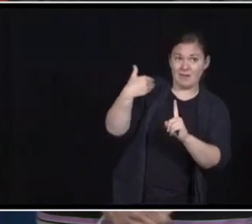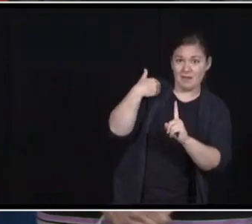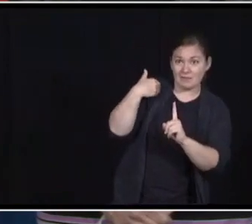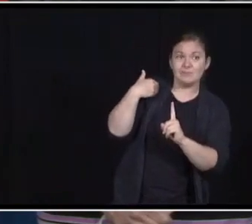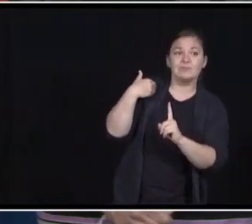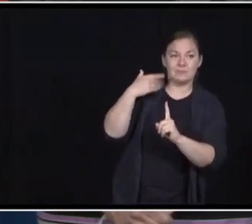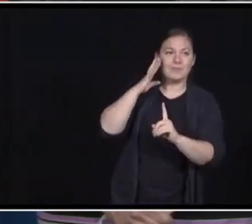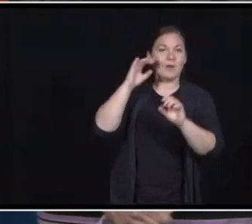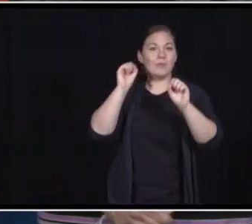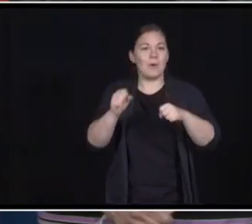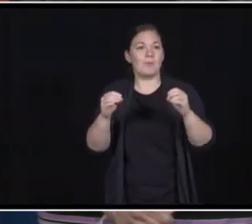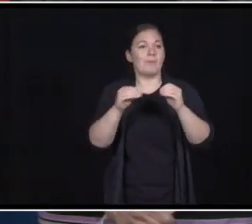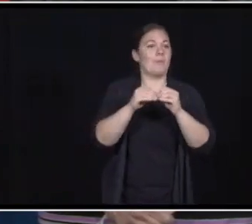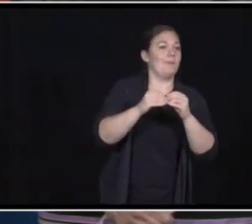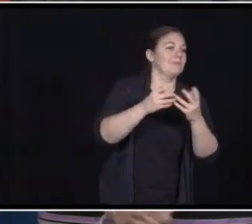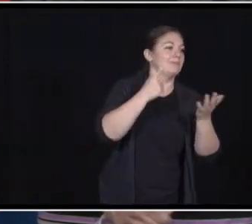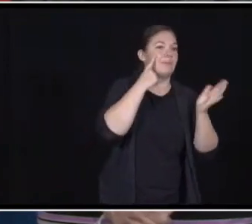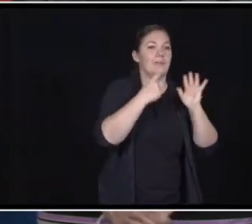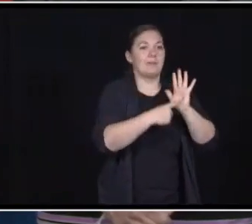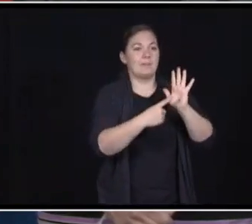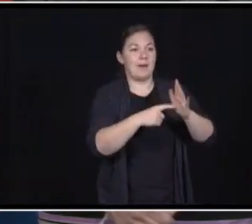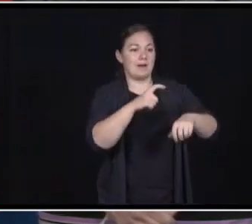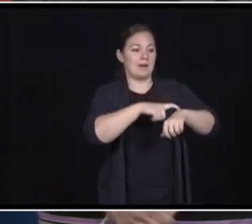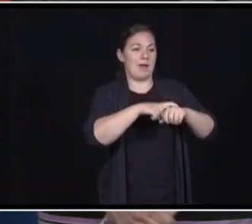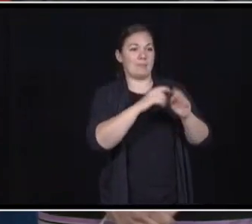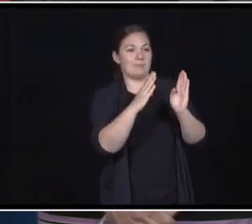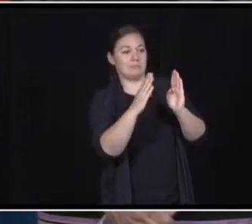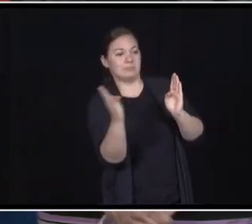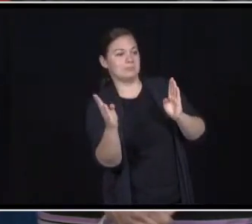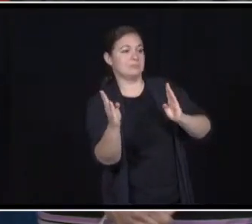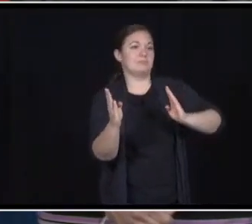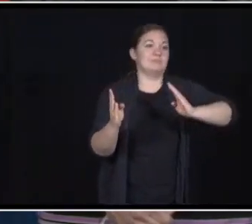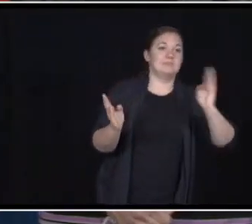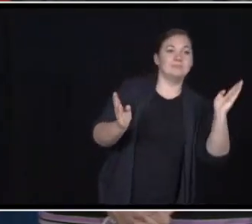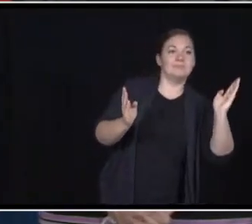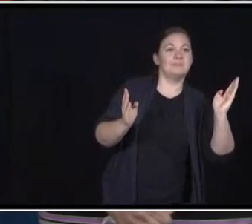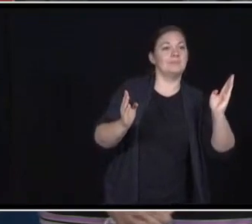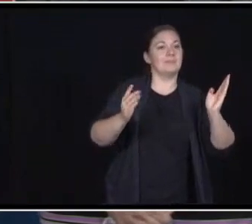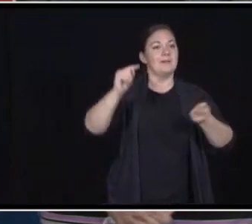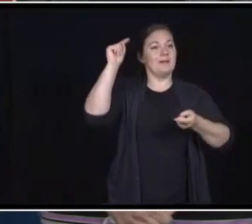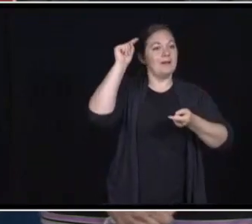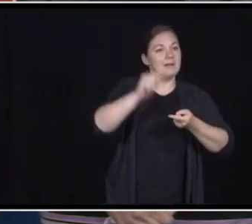asked for some flexibility from her teacher union federations on the issue of prep time.